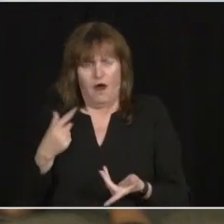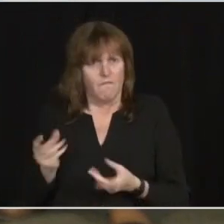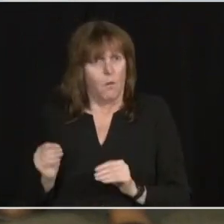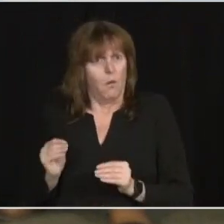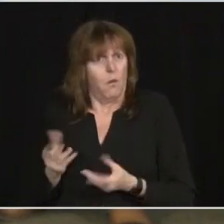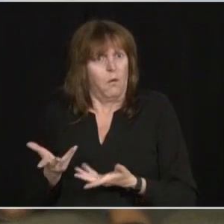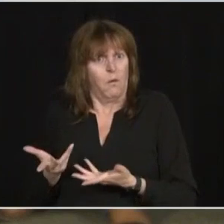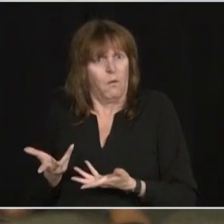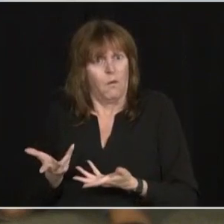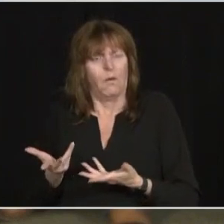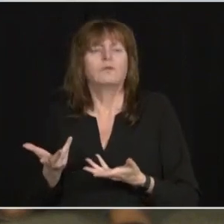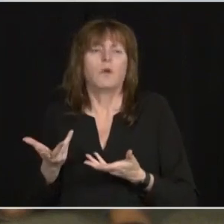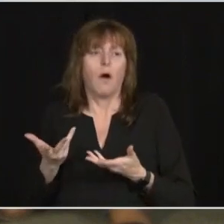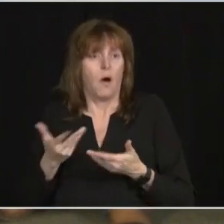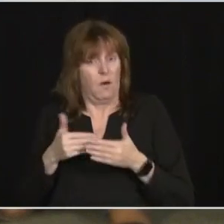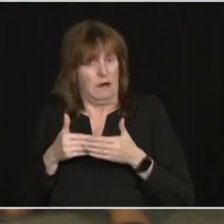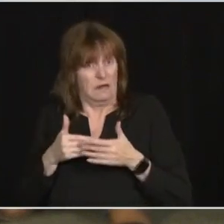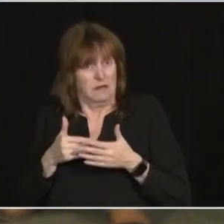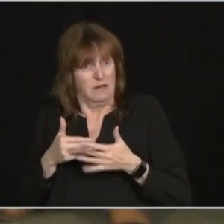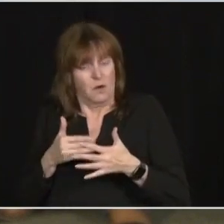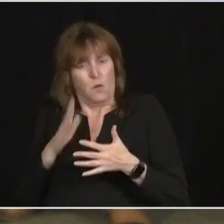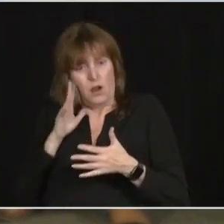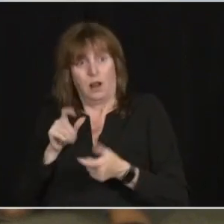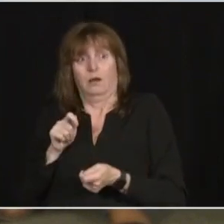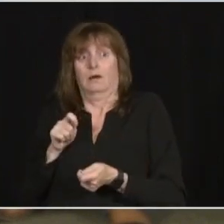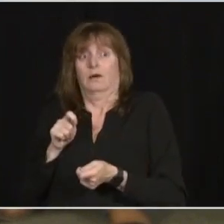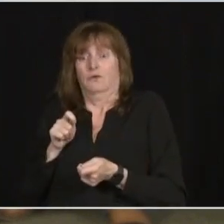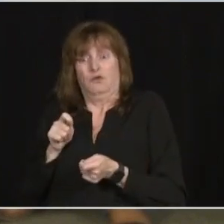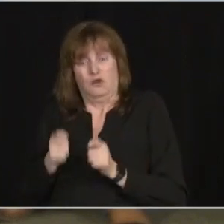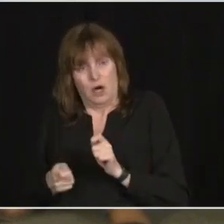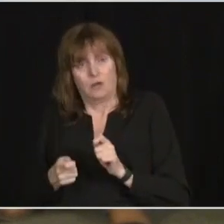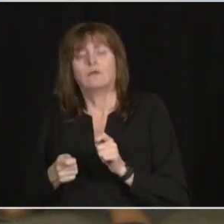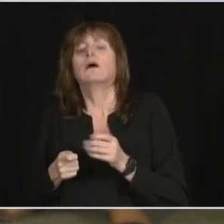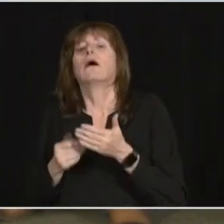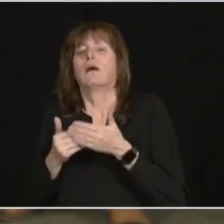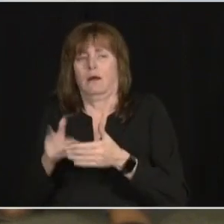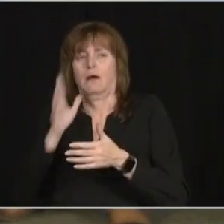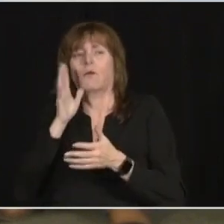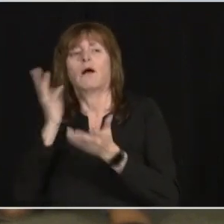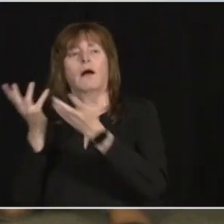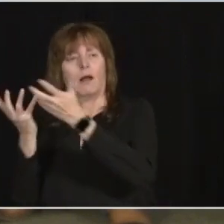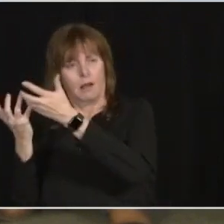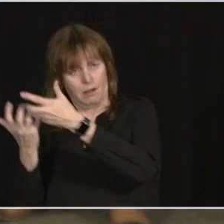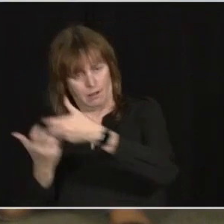So we are working with the OM OMA once again because we know there are a